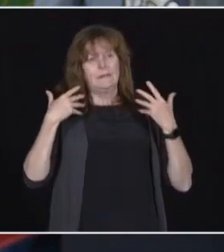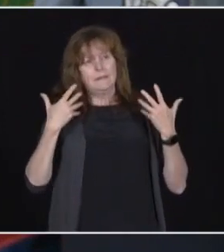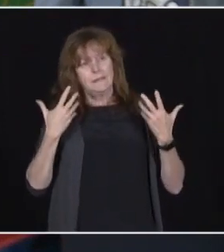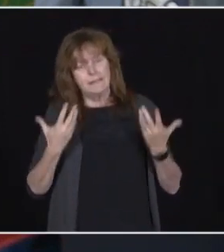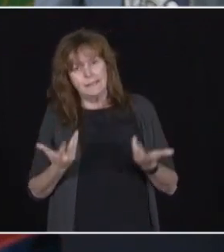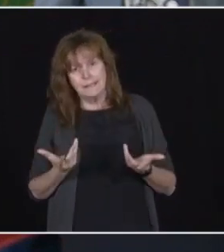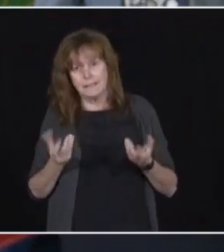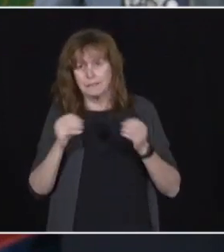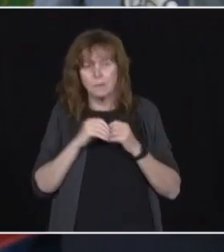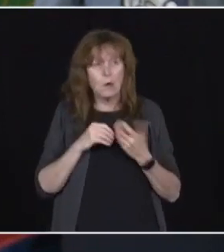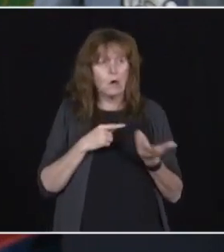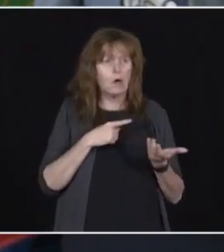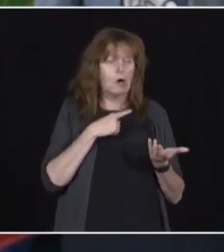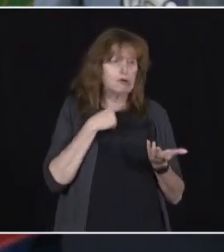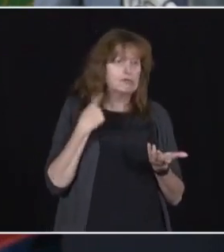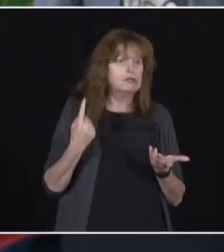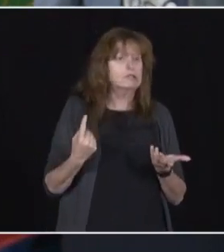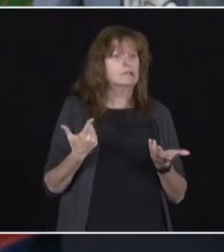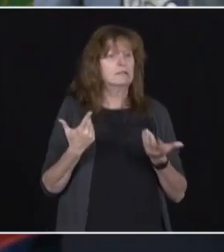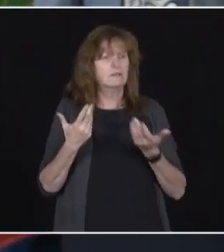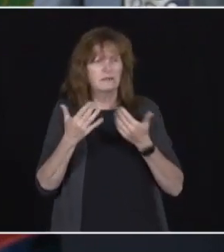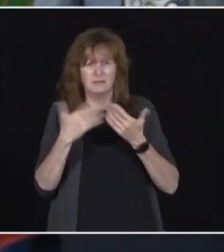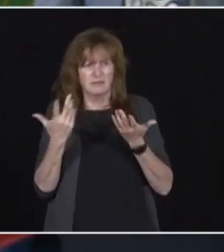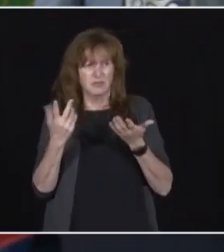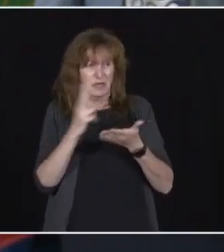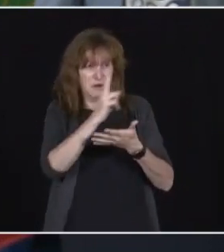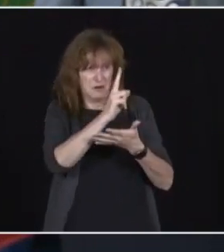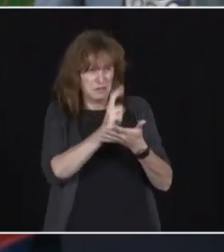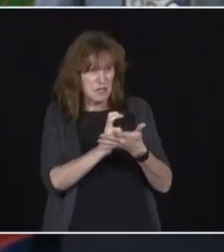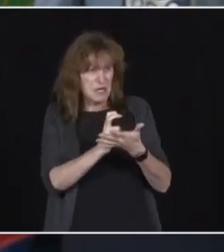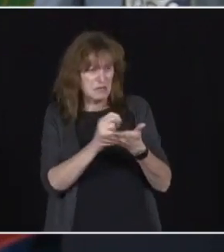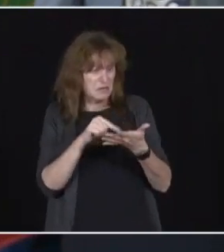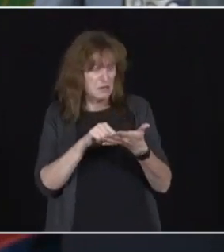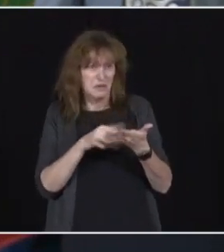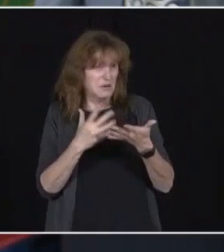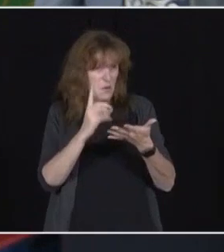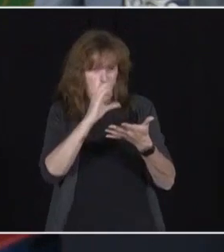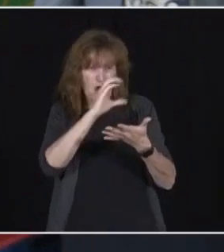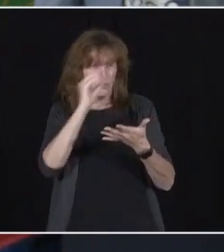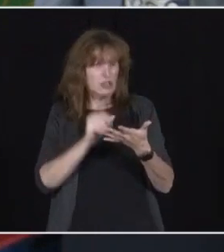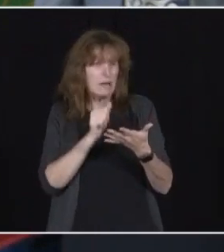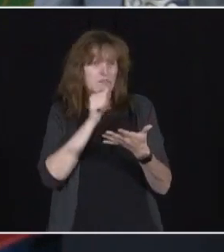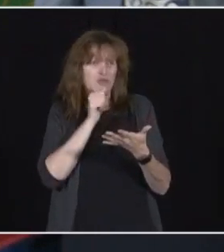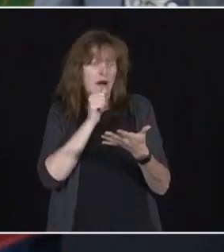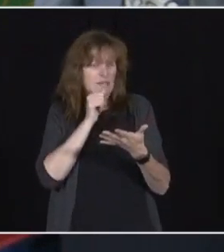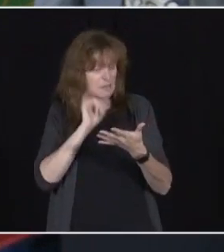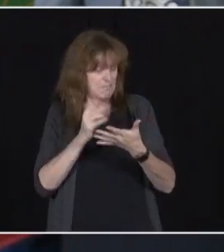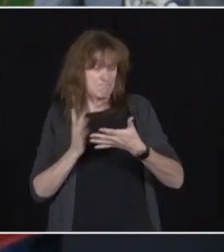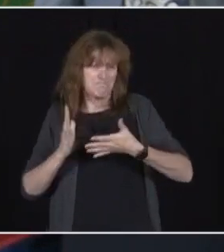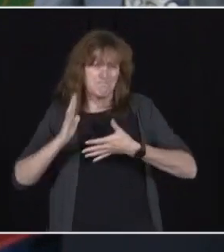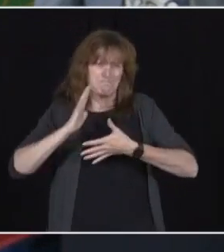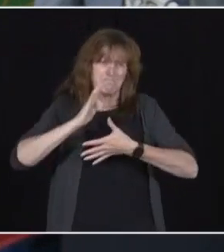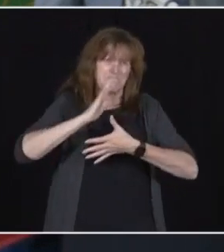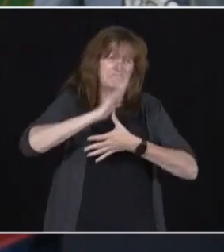If we do not have the cooperation of the people of Ontario, we put ourselves more at risk. So it's simple. Download the app.